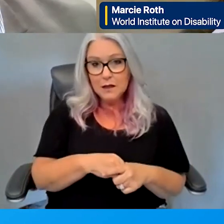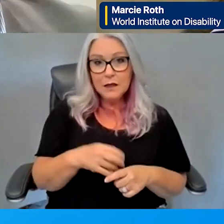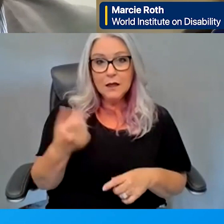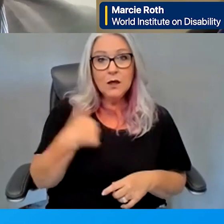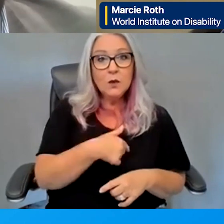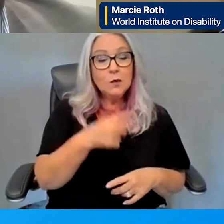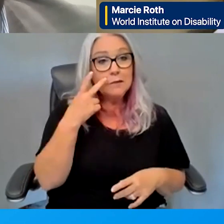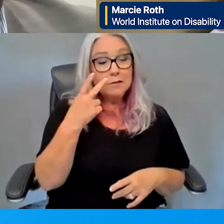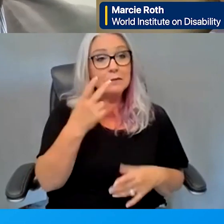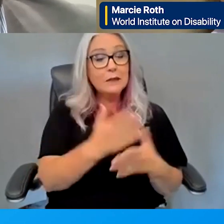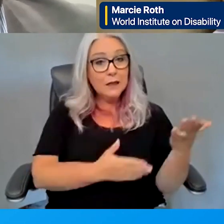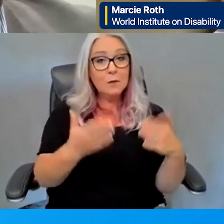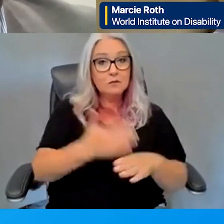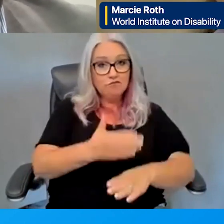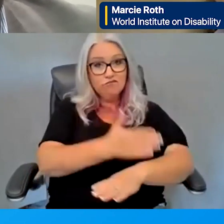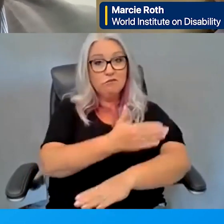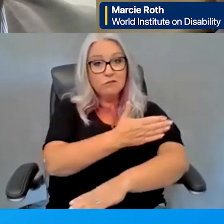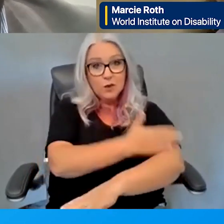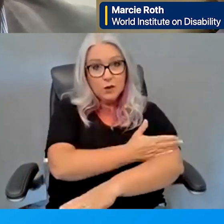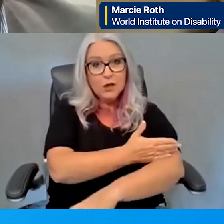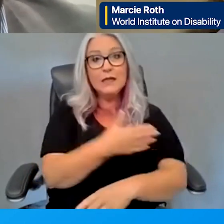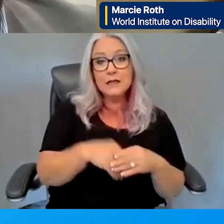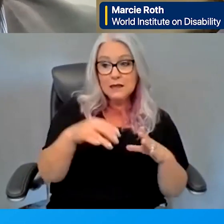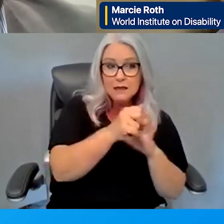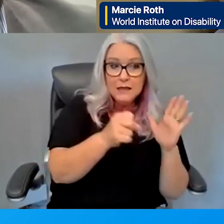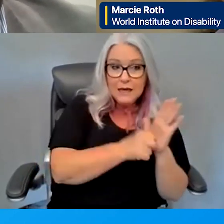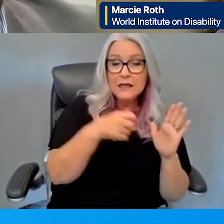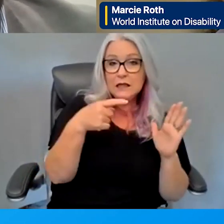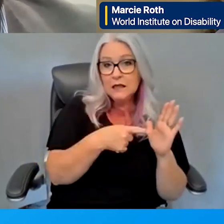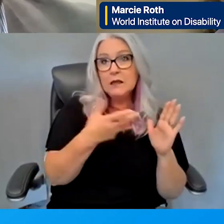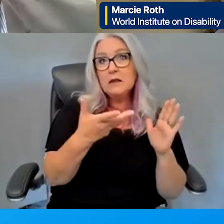in states that have chosen to